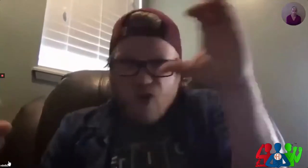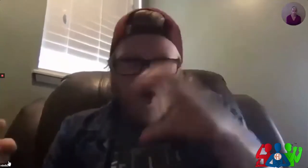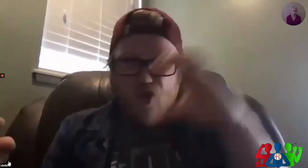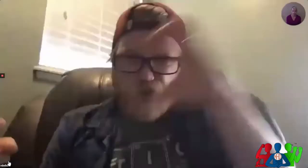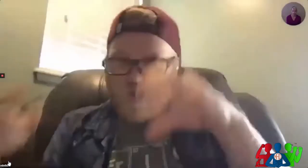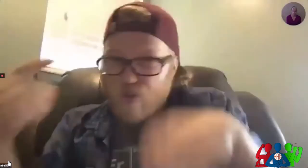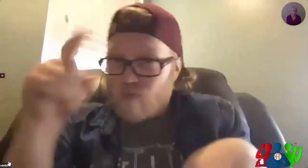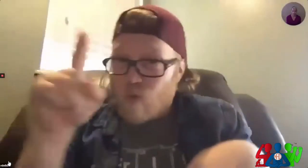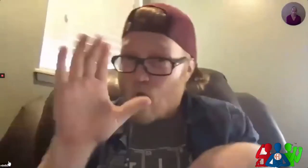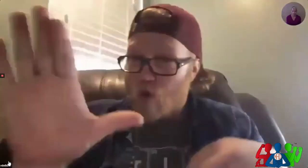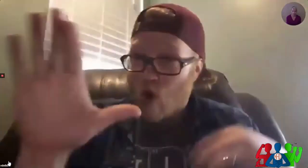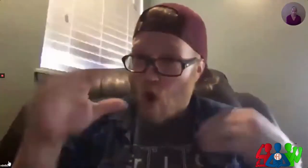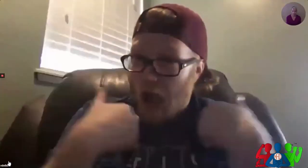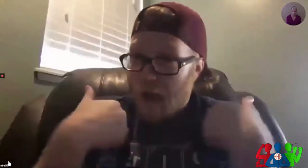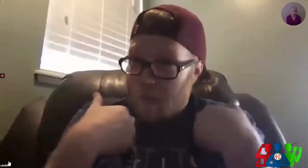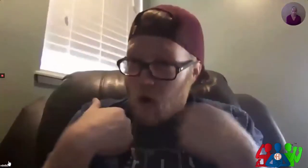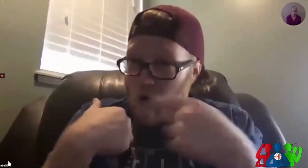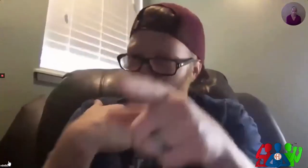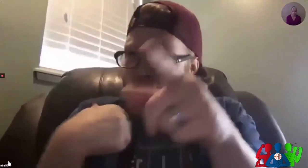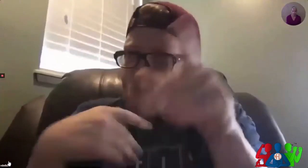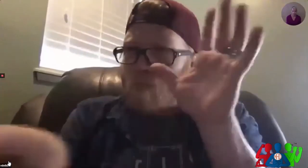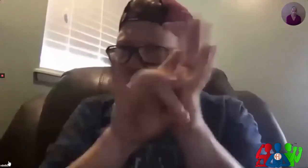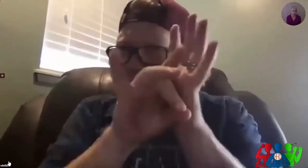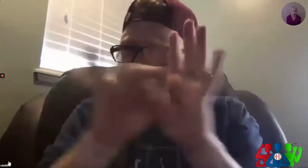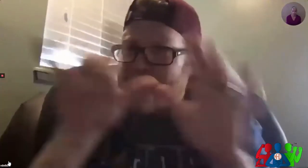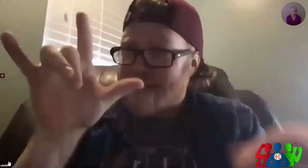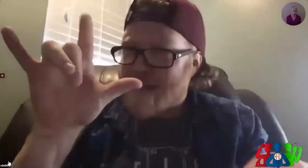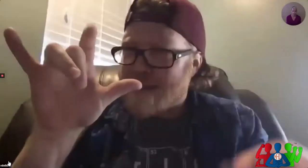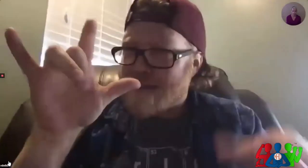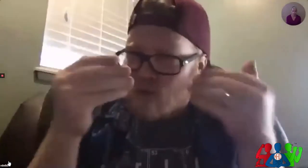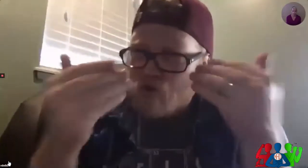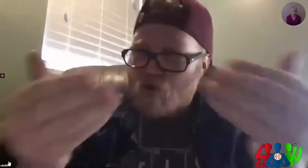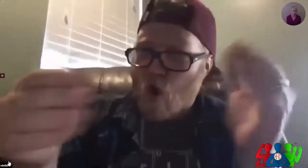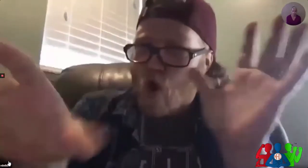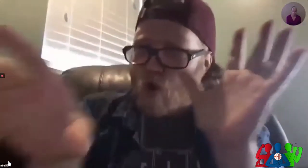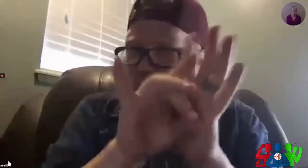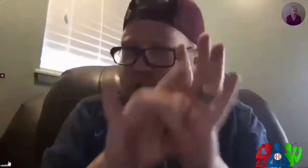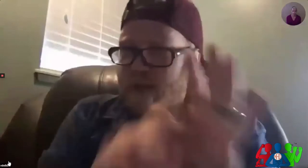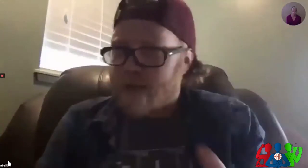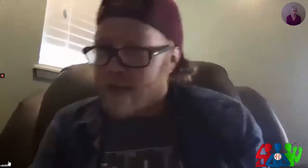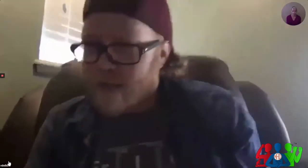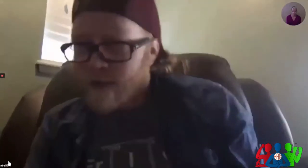And then we will search for your animal? Pick one, Latisha. Go ahead, pick one.